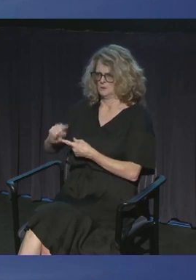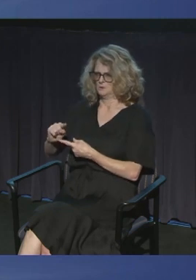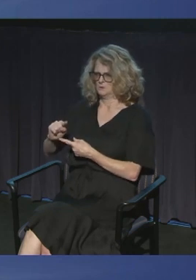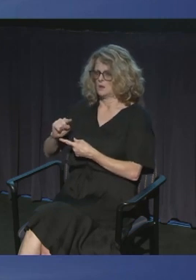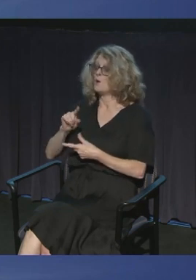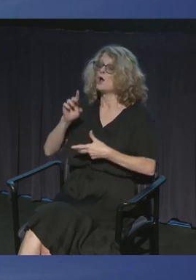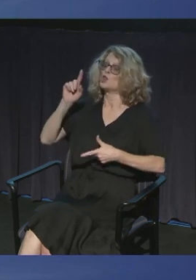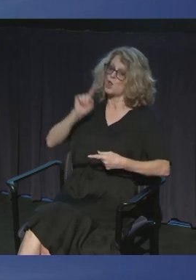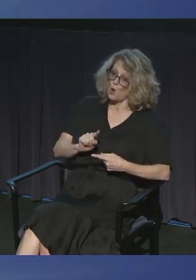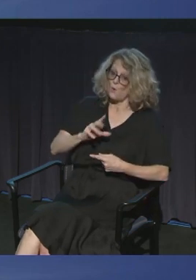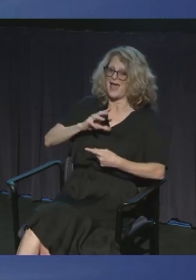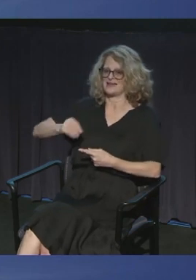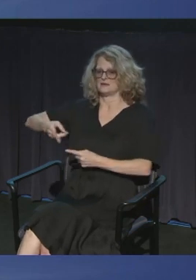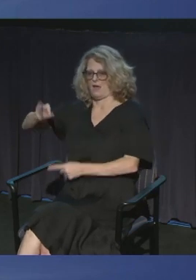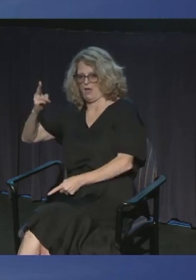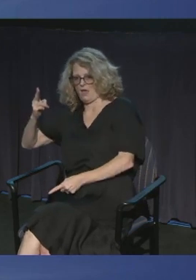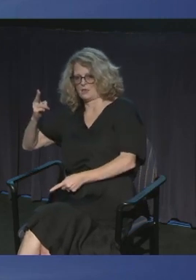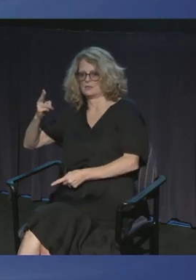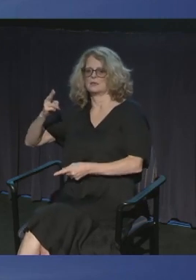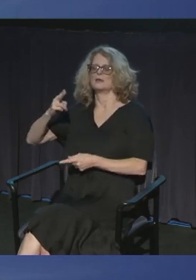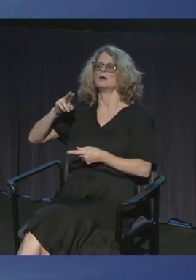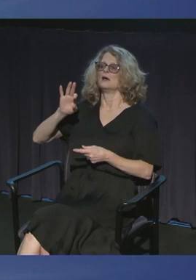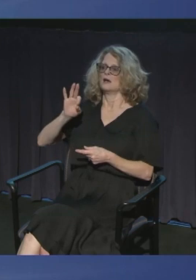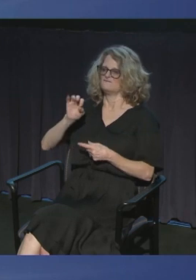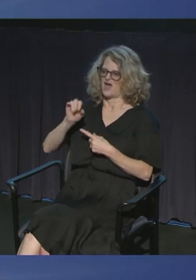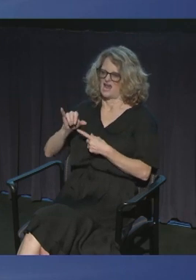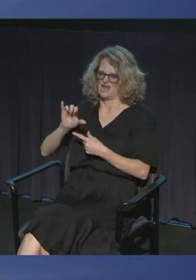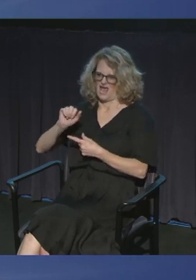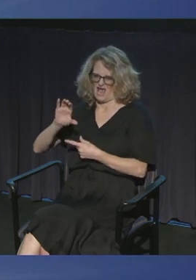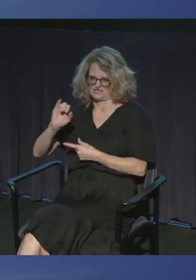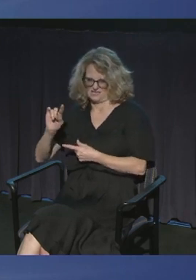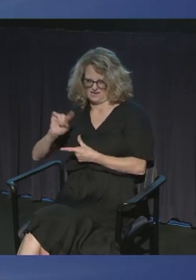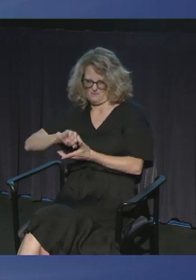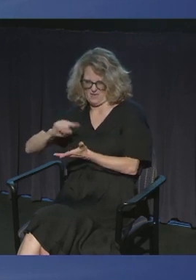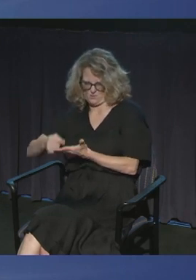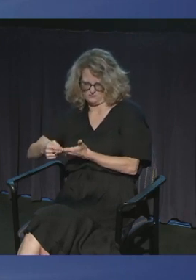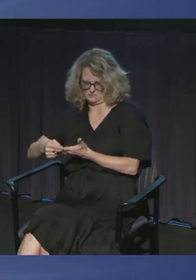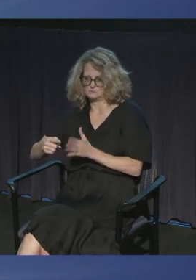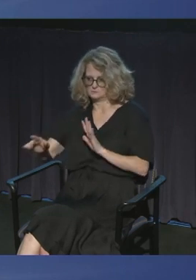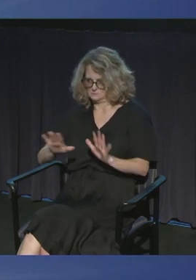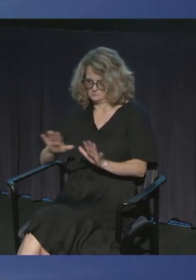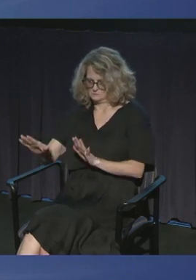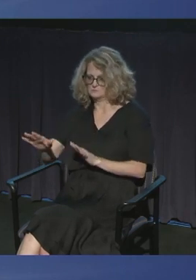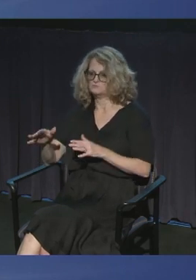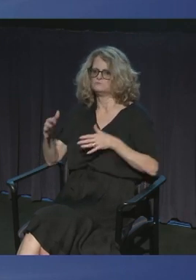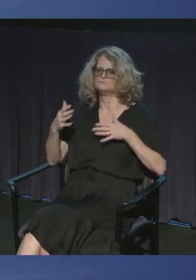SHORT GENE VERY ASSETS AND ONES THAT MADE HI AMOUNTS OF SHORT